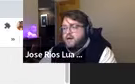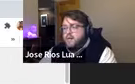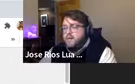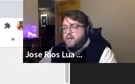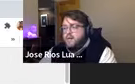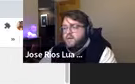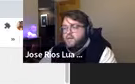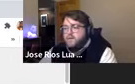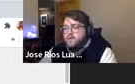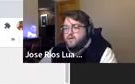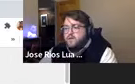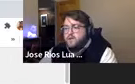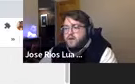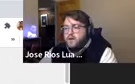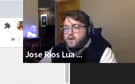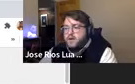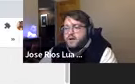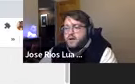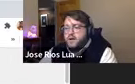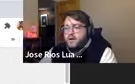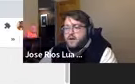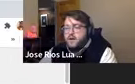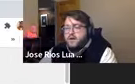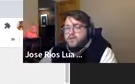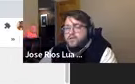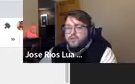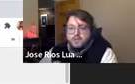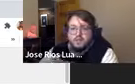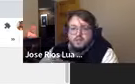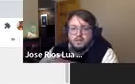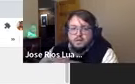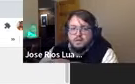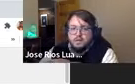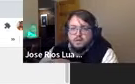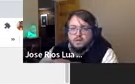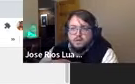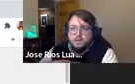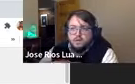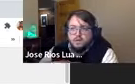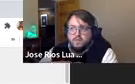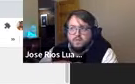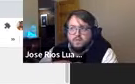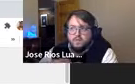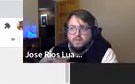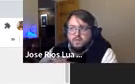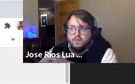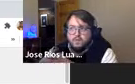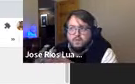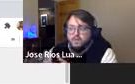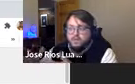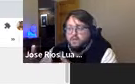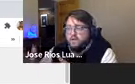walking, aside from vaccines and testing for a sec. ducation and, you know, in Good, walking, aside from vaccines and testing for a second, talking about. services for.